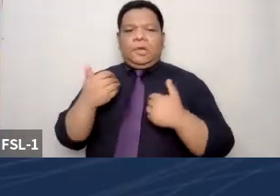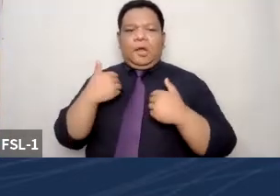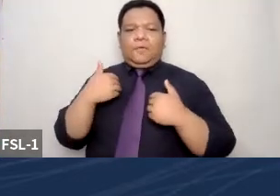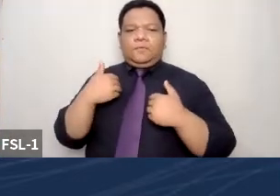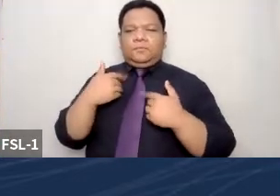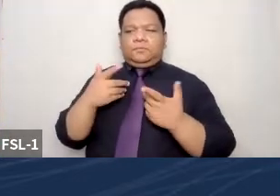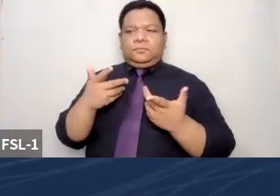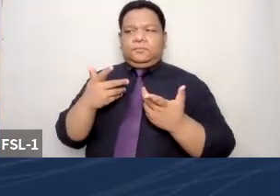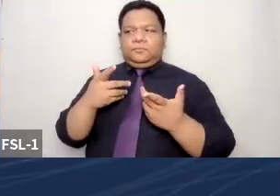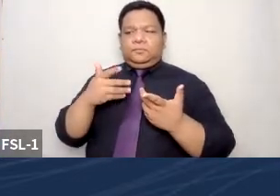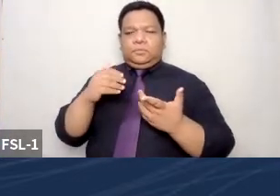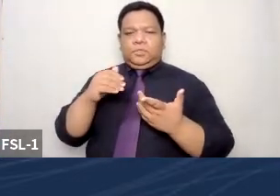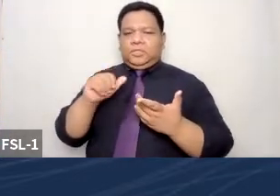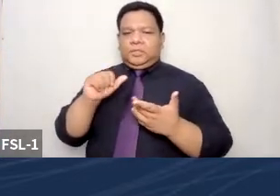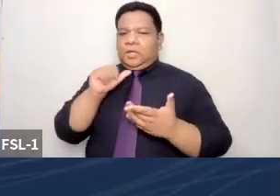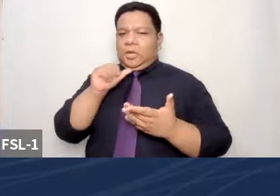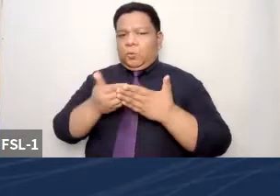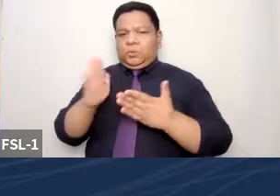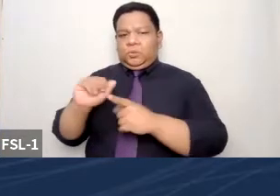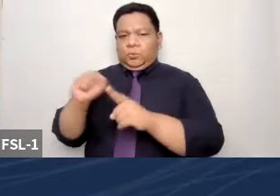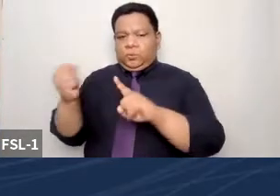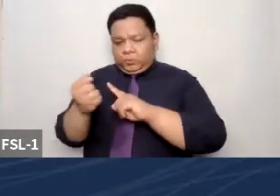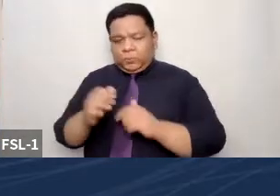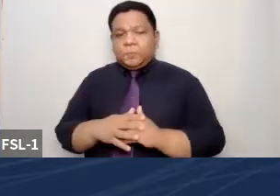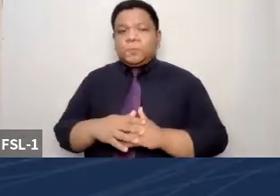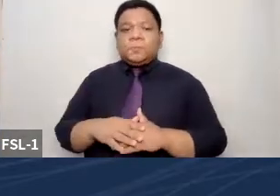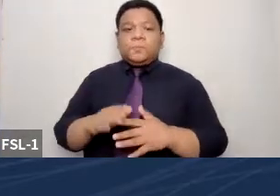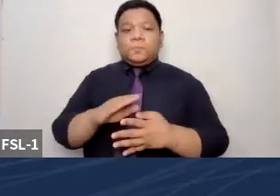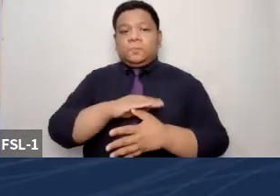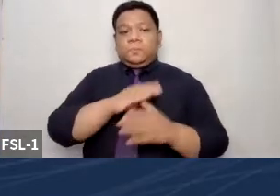Portion B is the frontline workers.